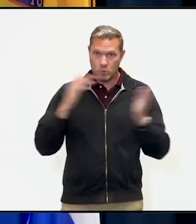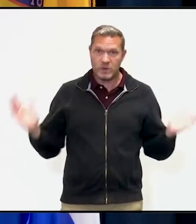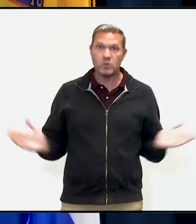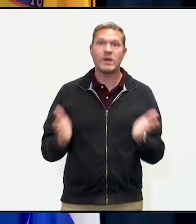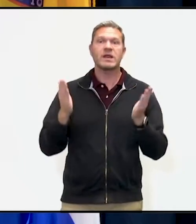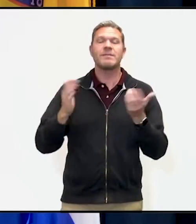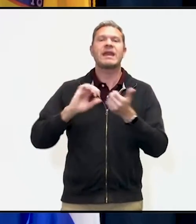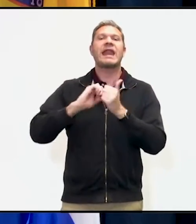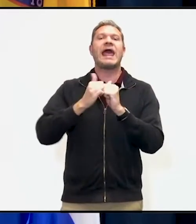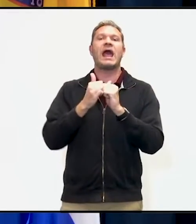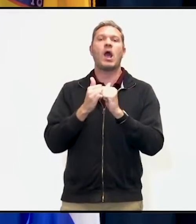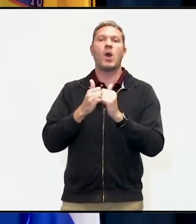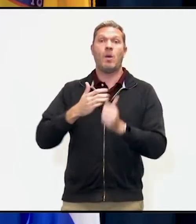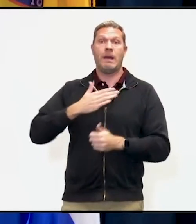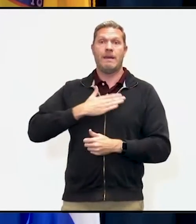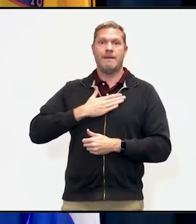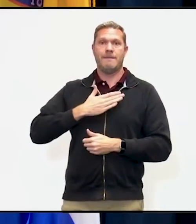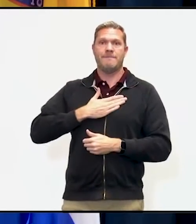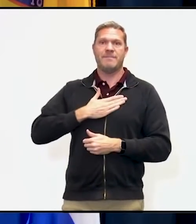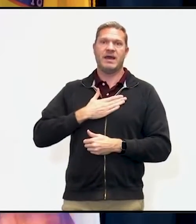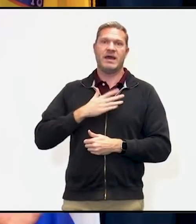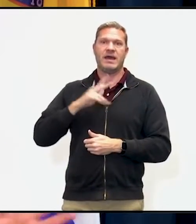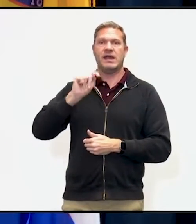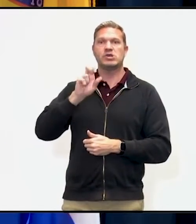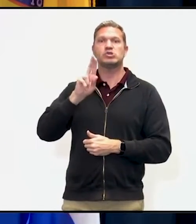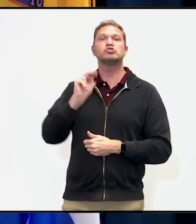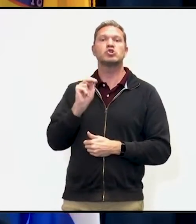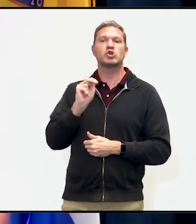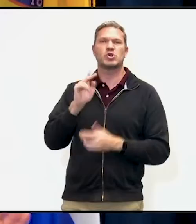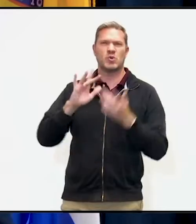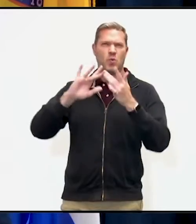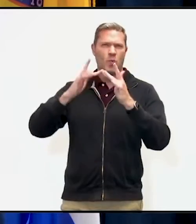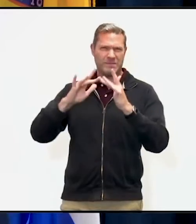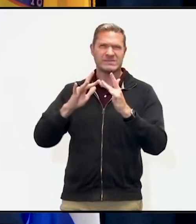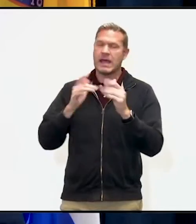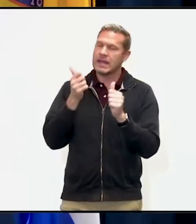MyTurn site which we're all aware of. That's the portal that now everyone is using.